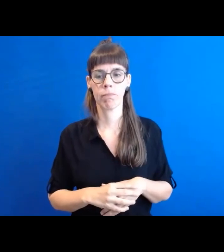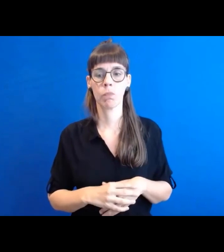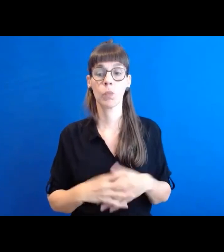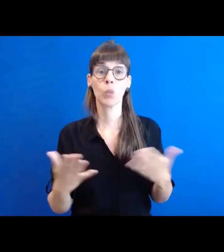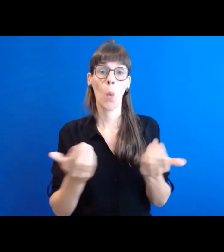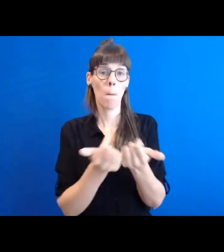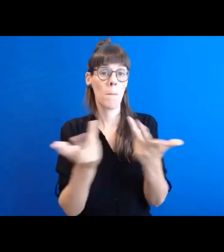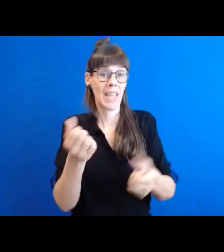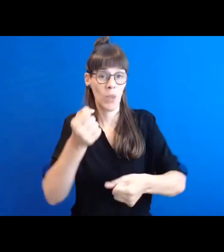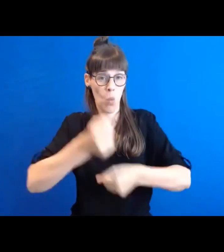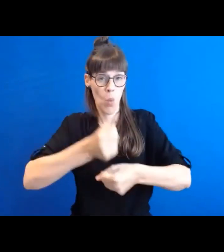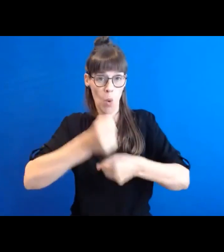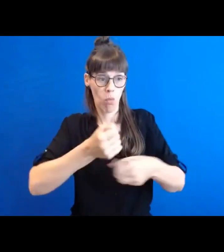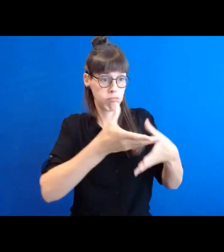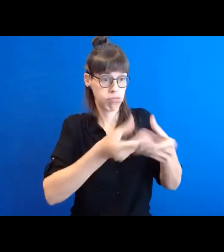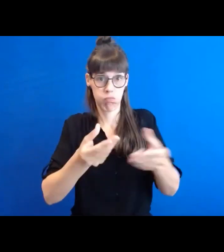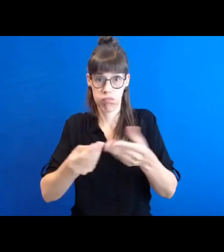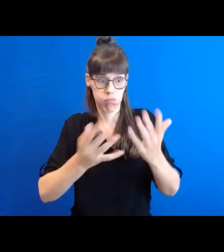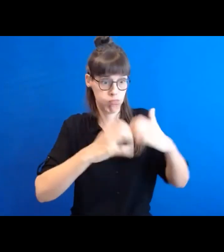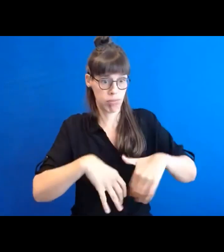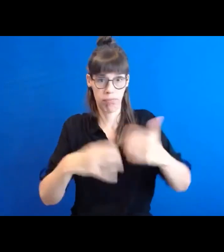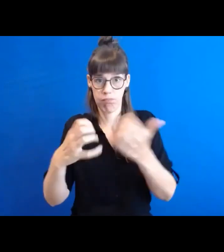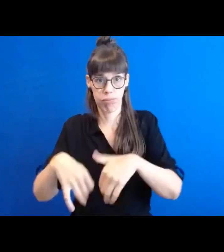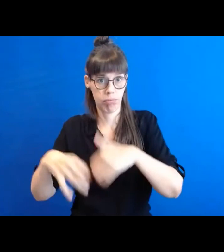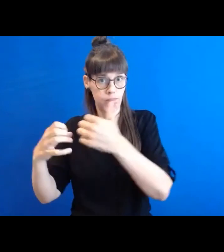existing anymore. So a lot of